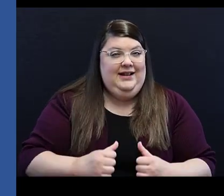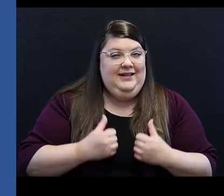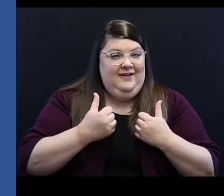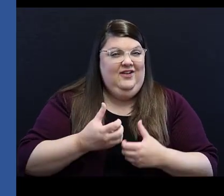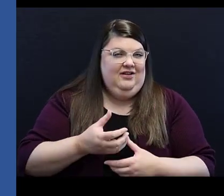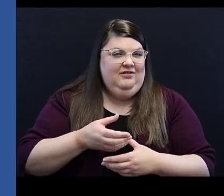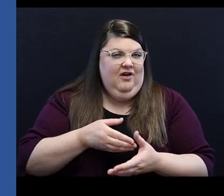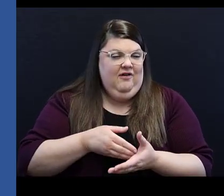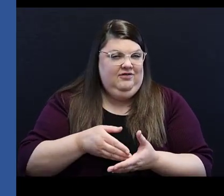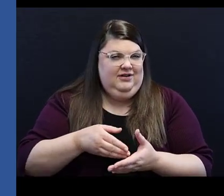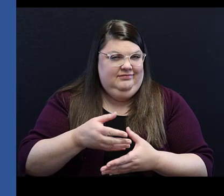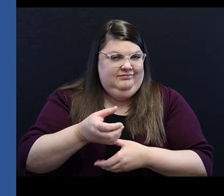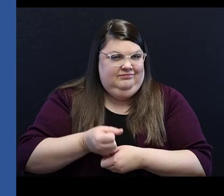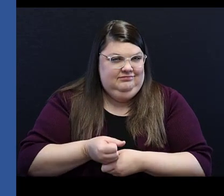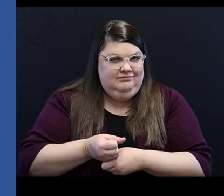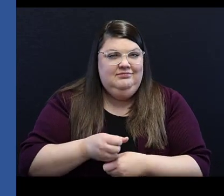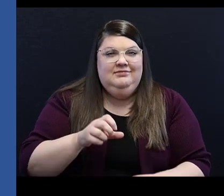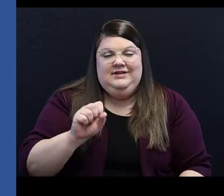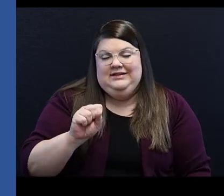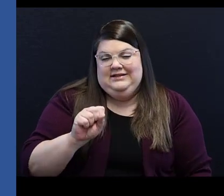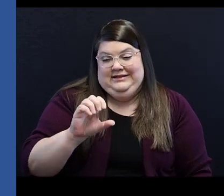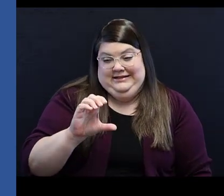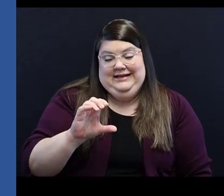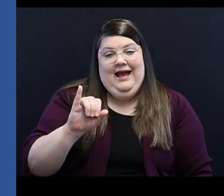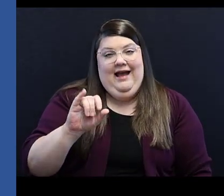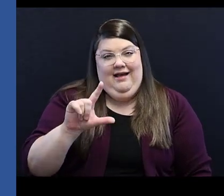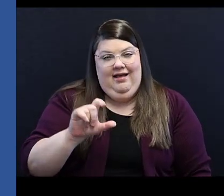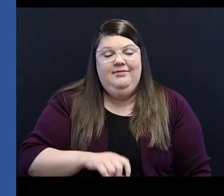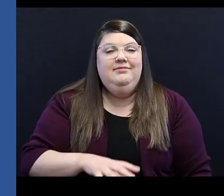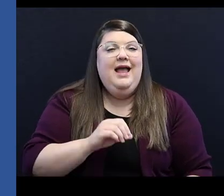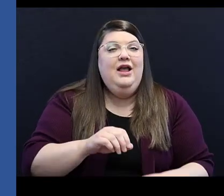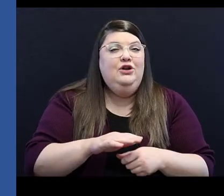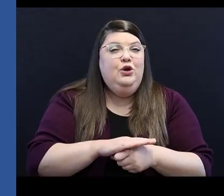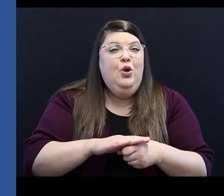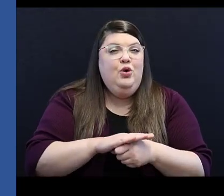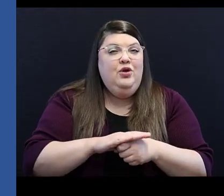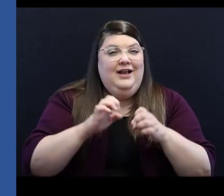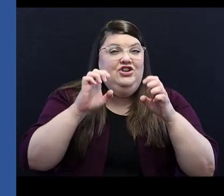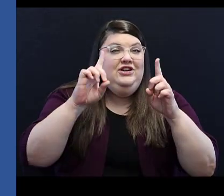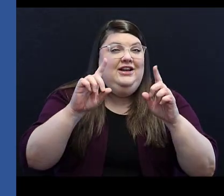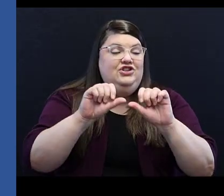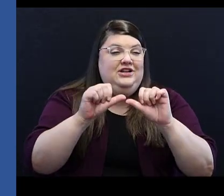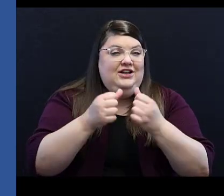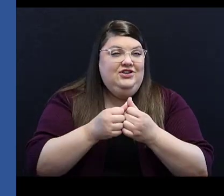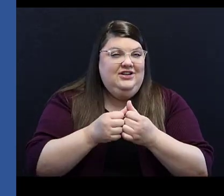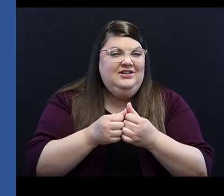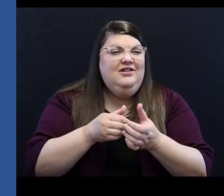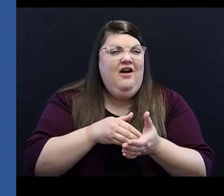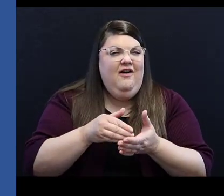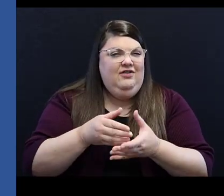referred to as CILs, and Local Education Agencies – often referred to as LEAs.